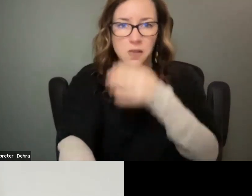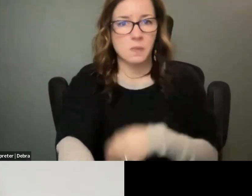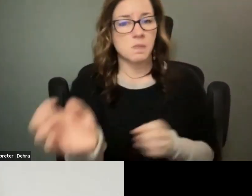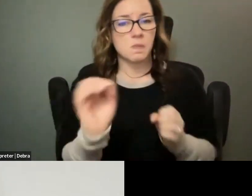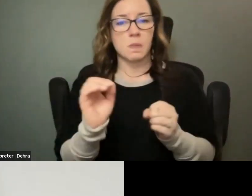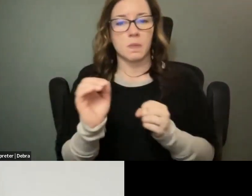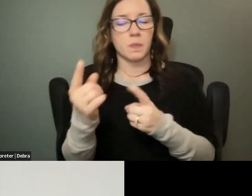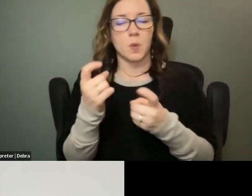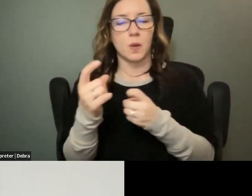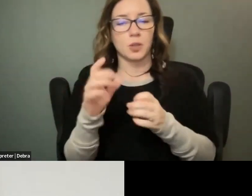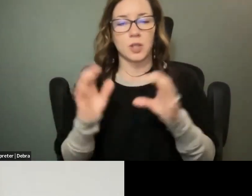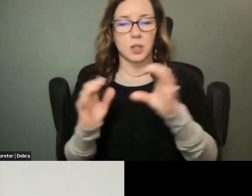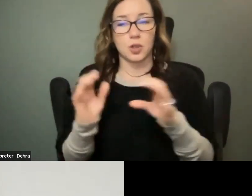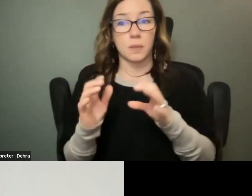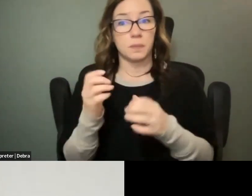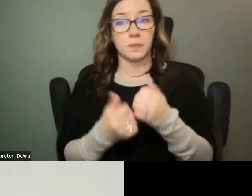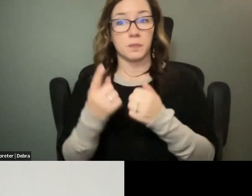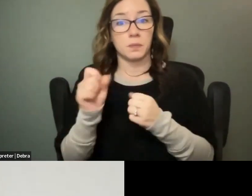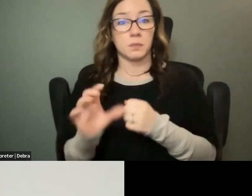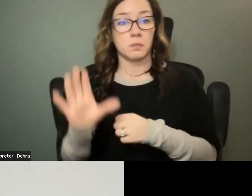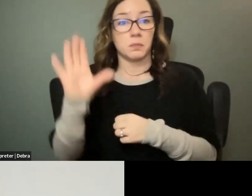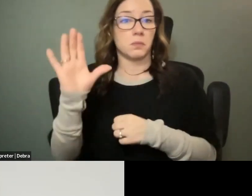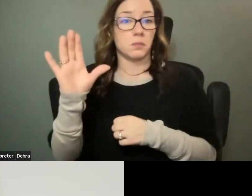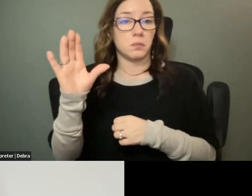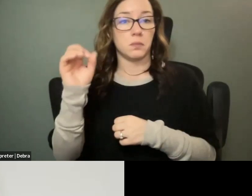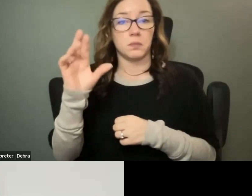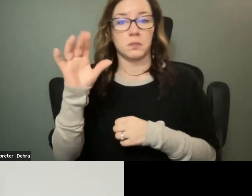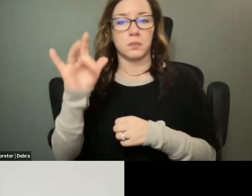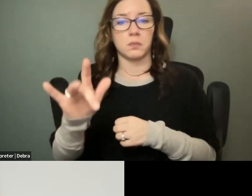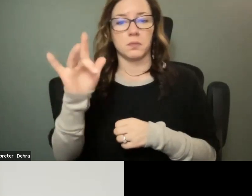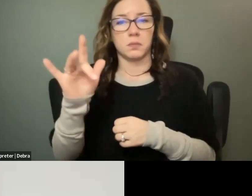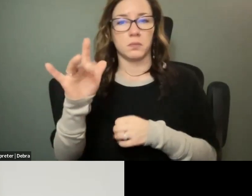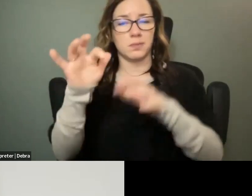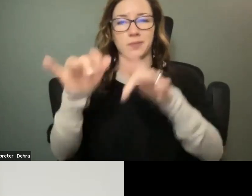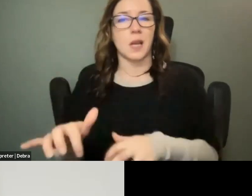chat so anyone can raise the hand or